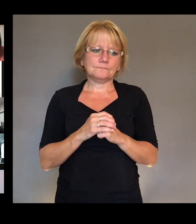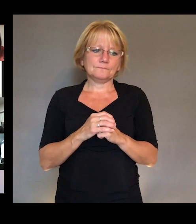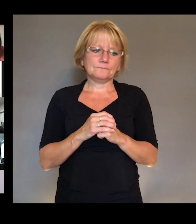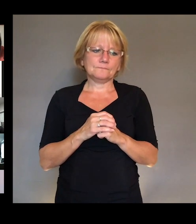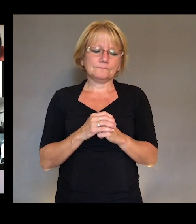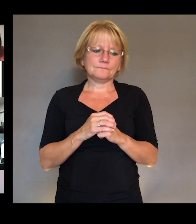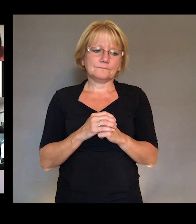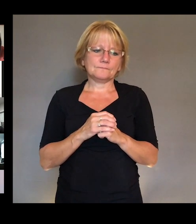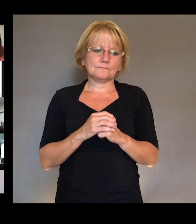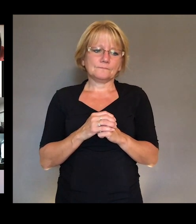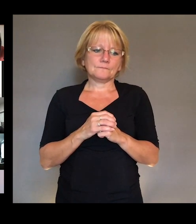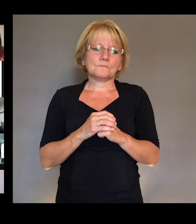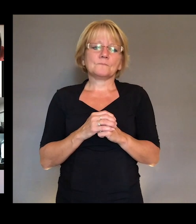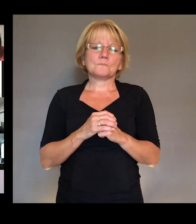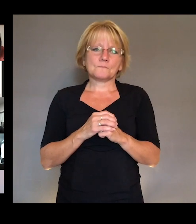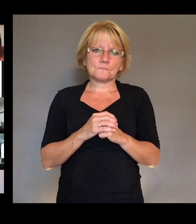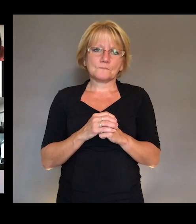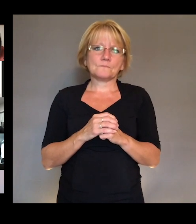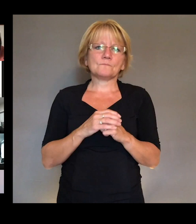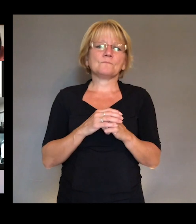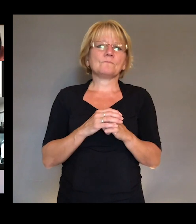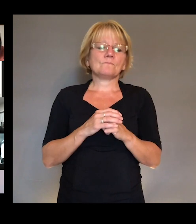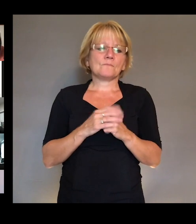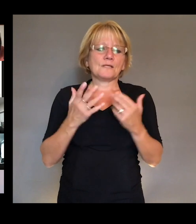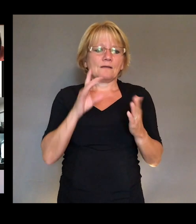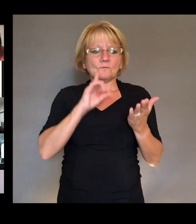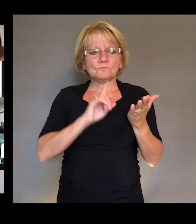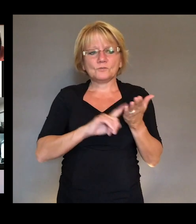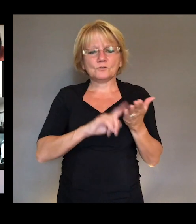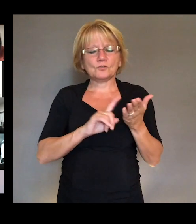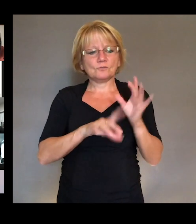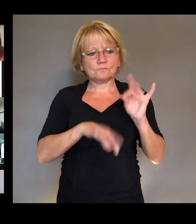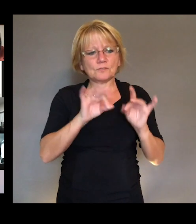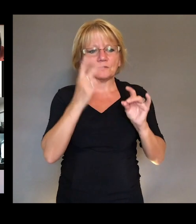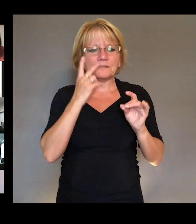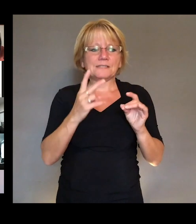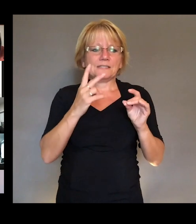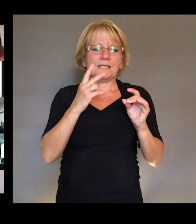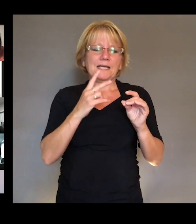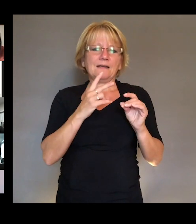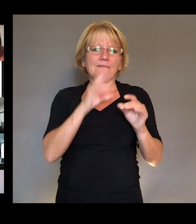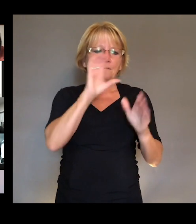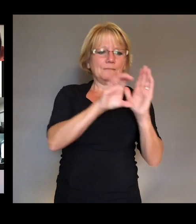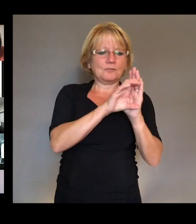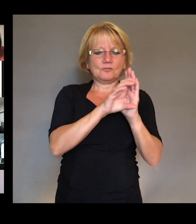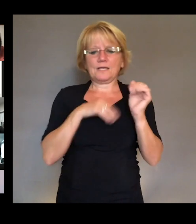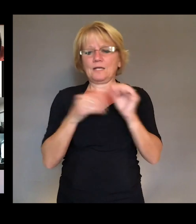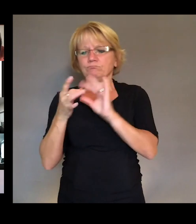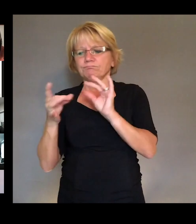Teachers will... They've done studies on, you know, they just give kind of like a little, like a picture and a little blurb of a student.